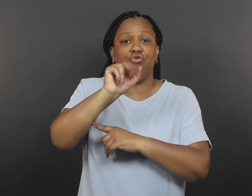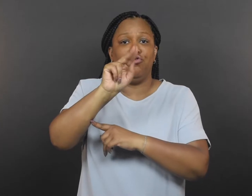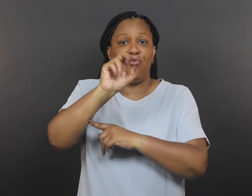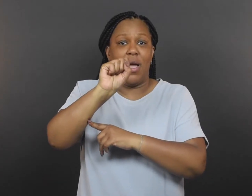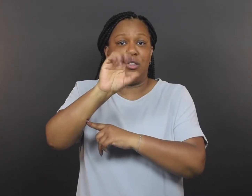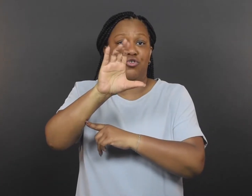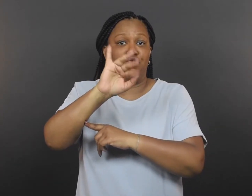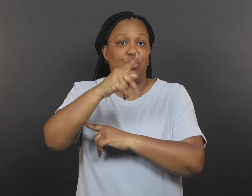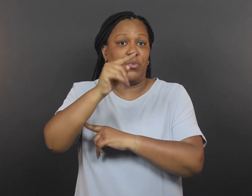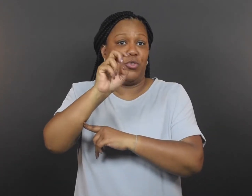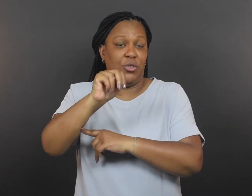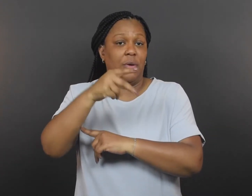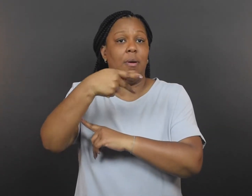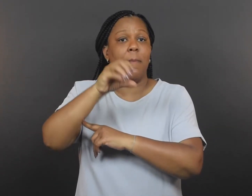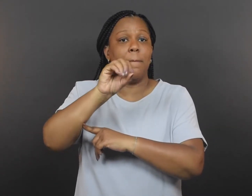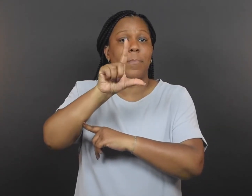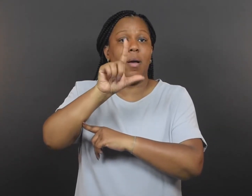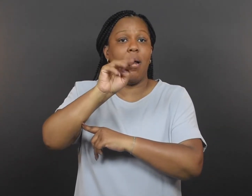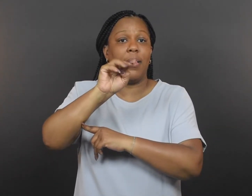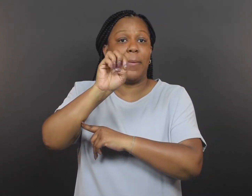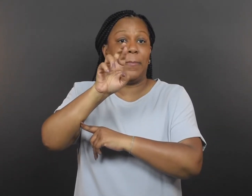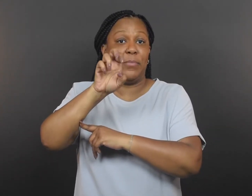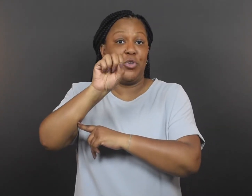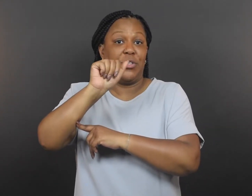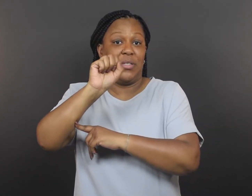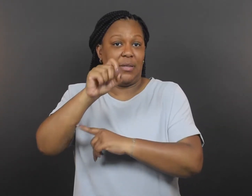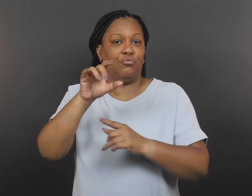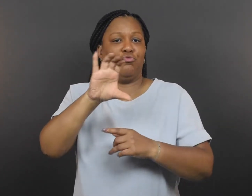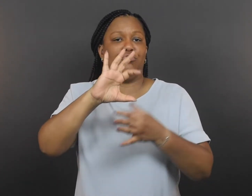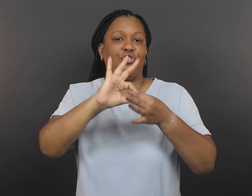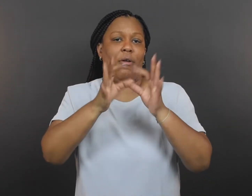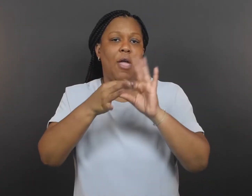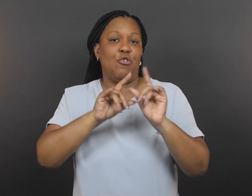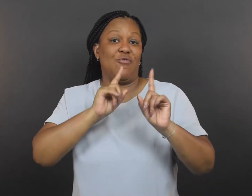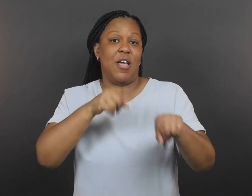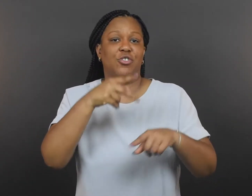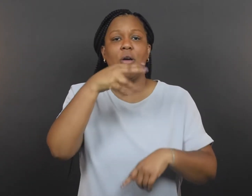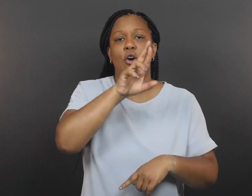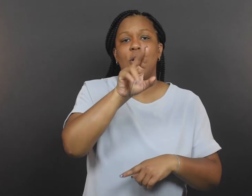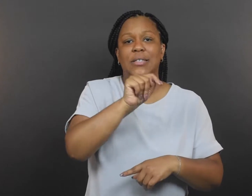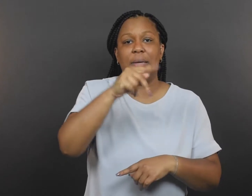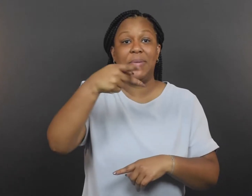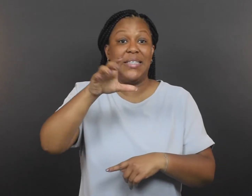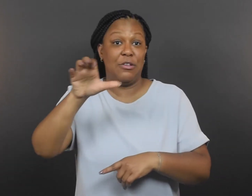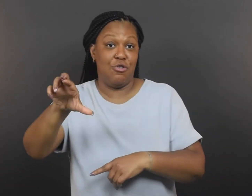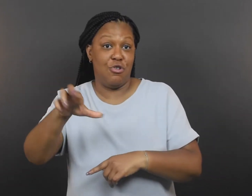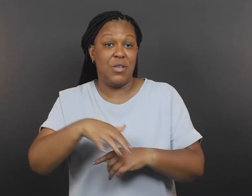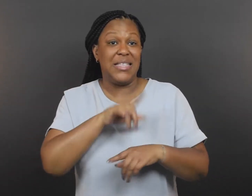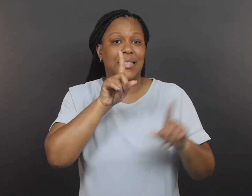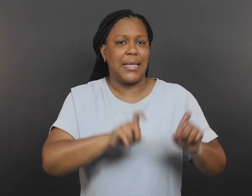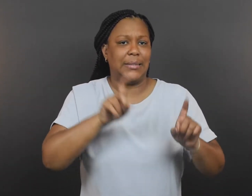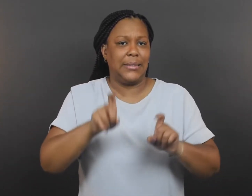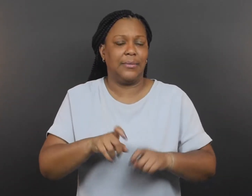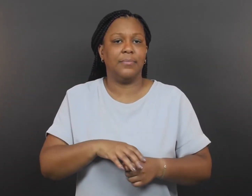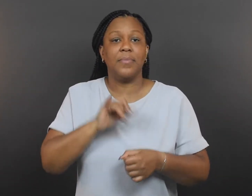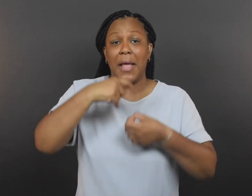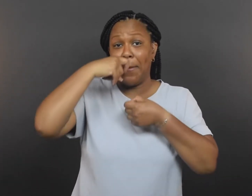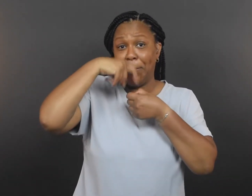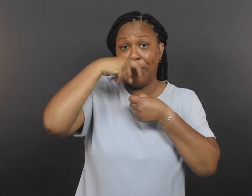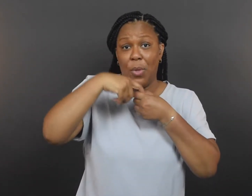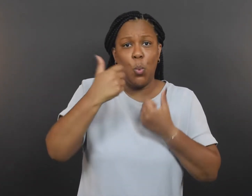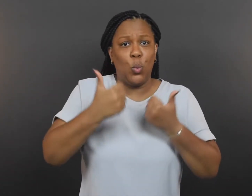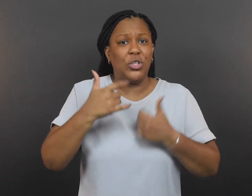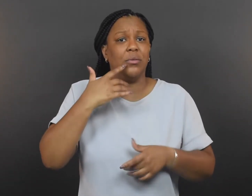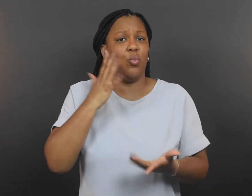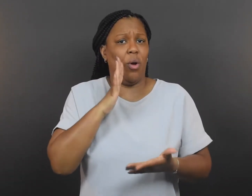chain reaction (RT-PCR) tests, which look for the presence of virus.